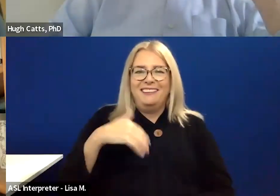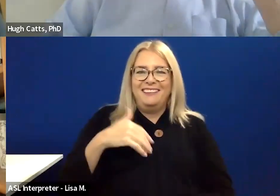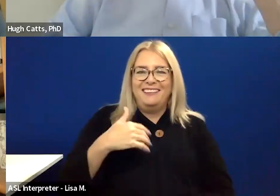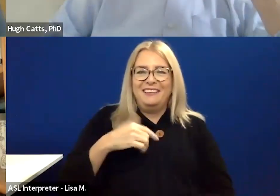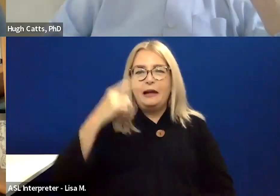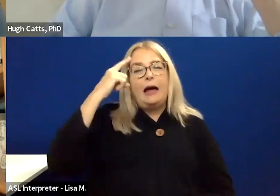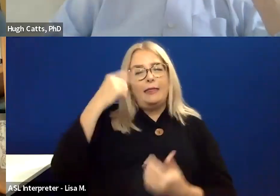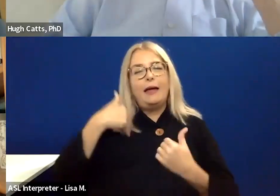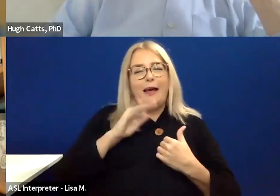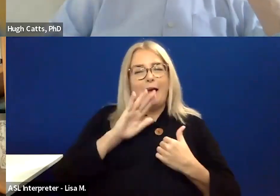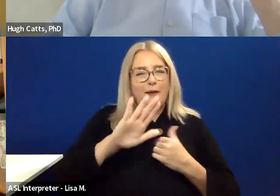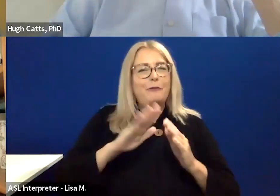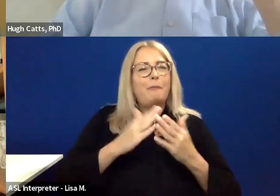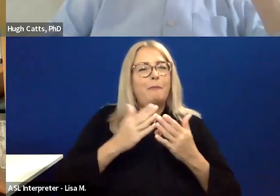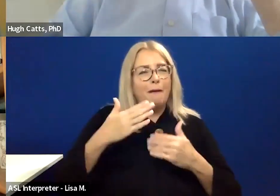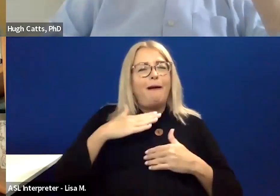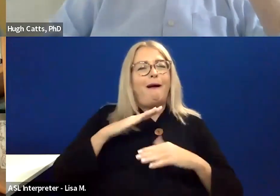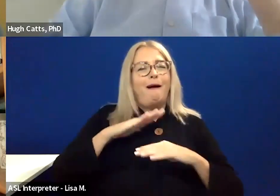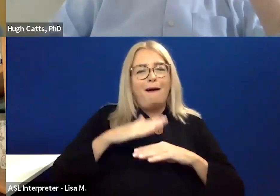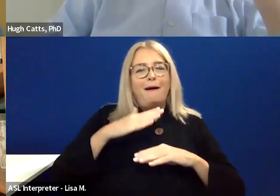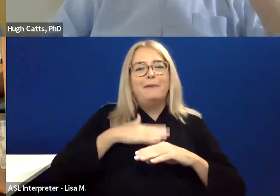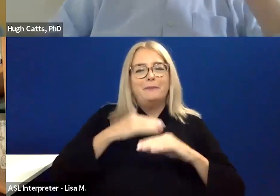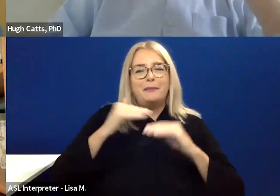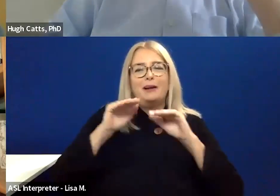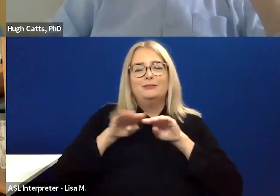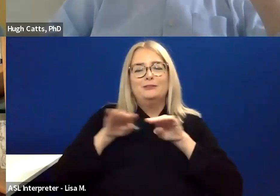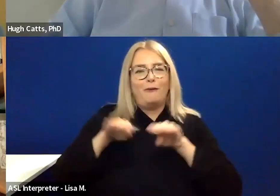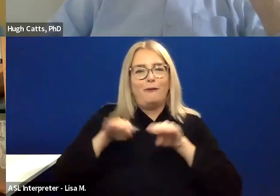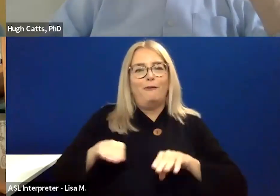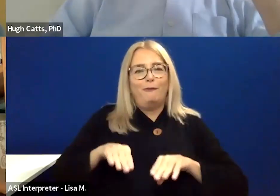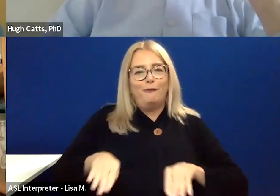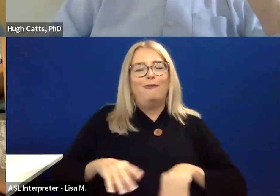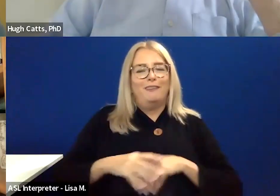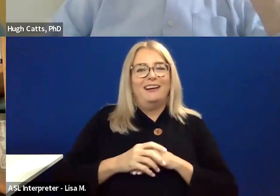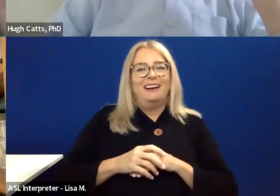because so yeah you and I were reading first technical assistance in the same time period